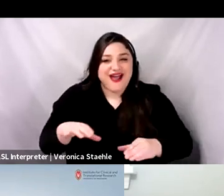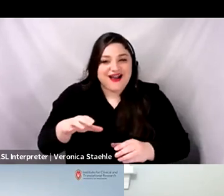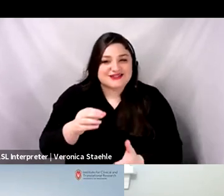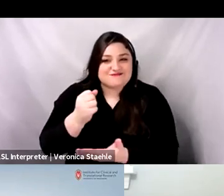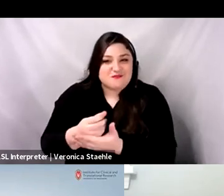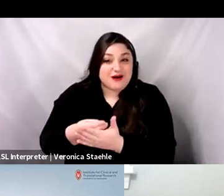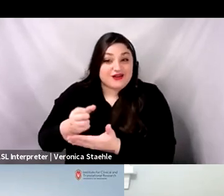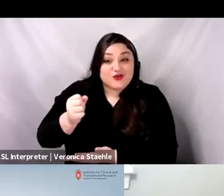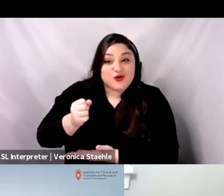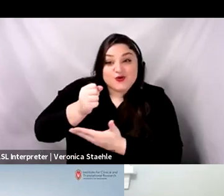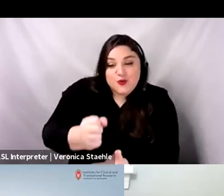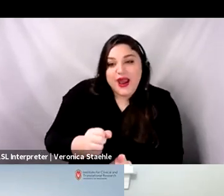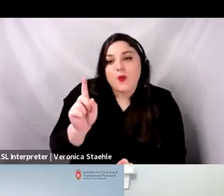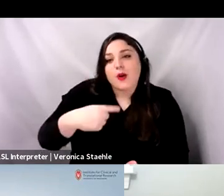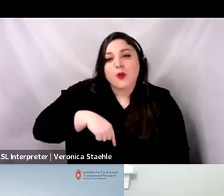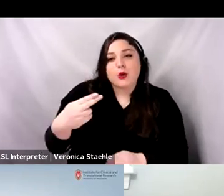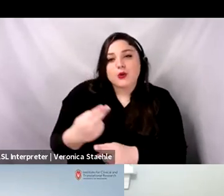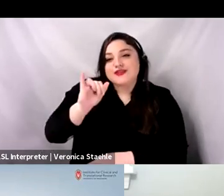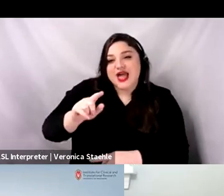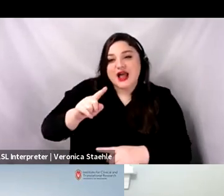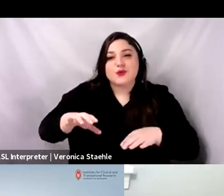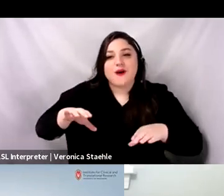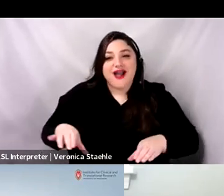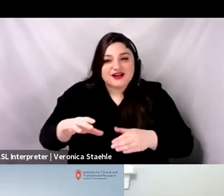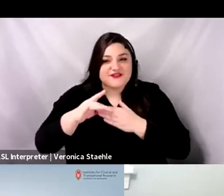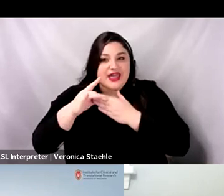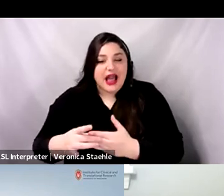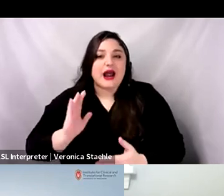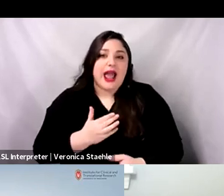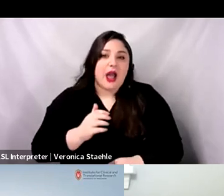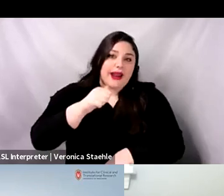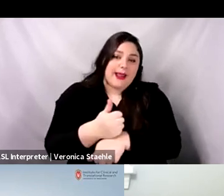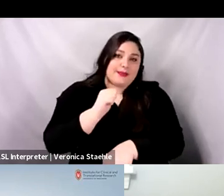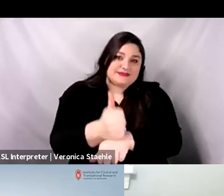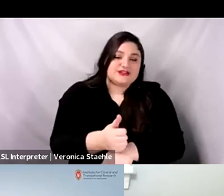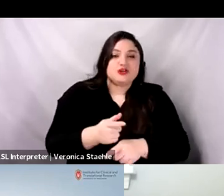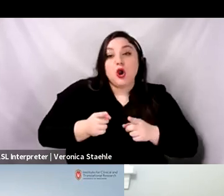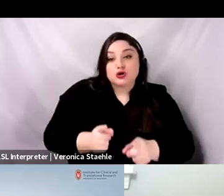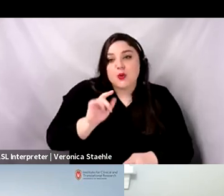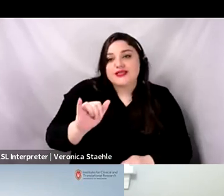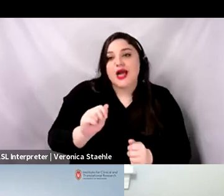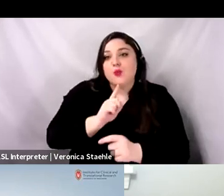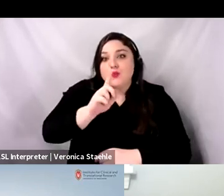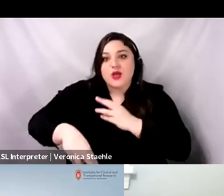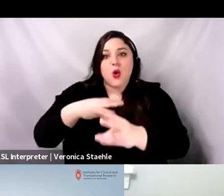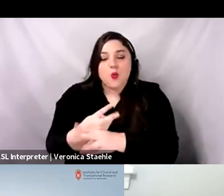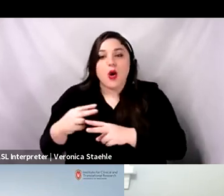Lisa Saldana (she/her/hers): Where we are using it to guide to actively guide implementation during implementation with real world purveyors for three different.